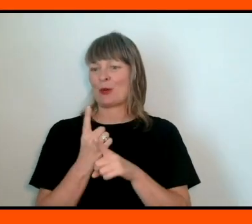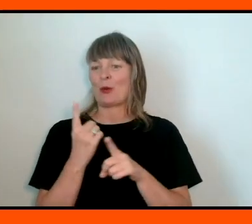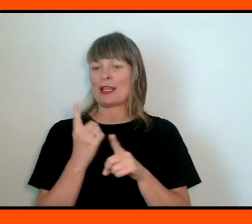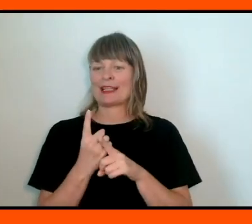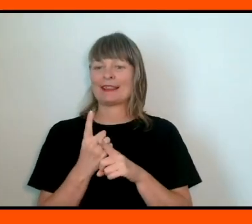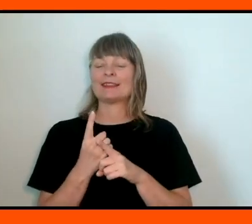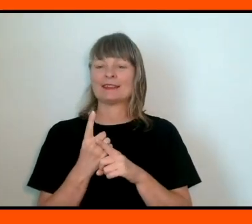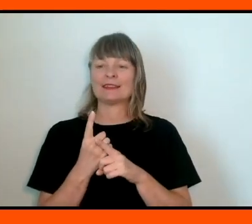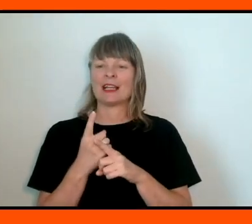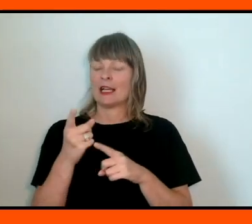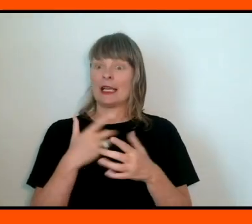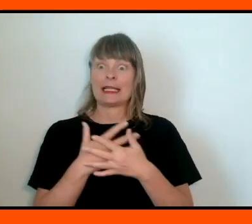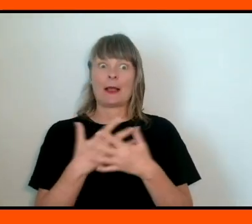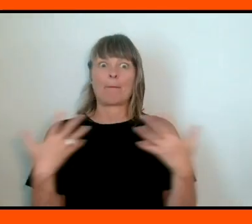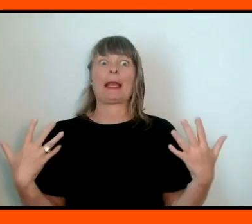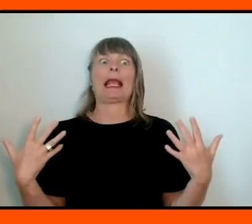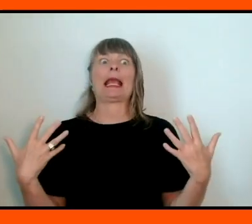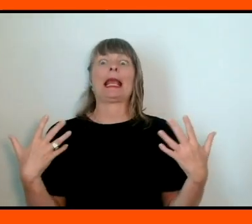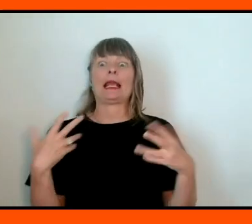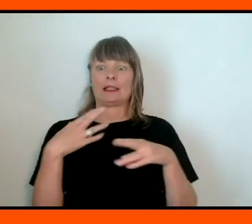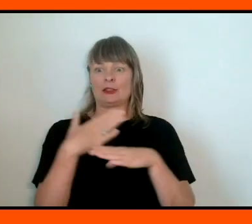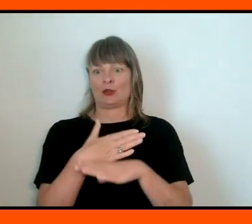It is a big job that you’ve got ahead of you just judging by